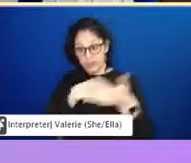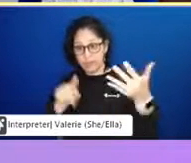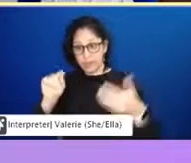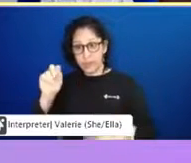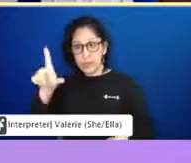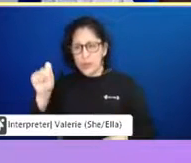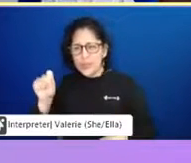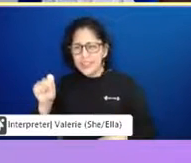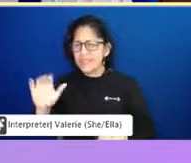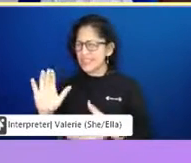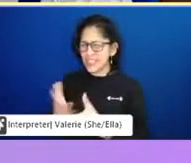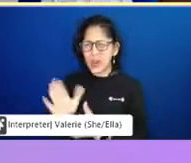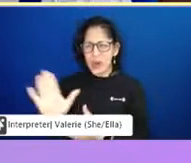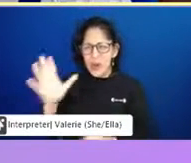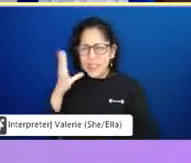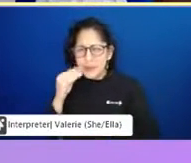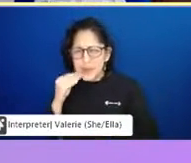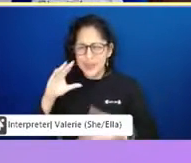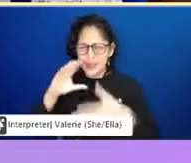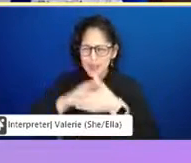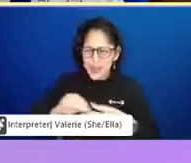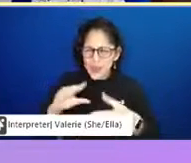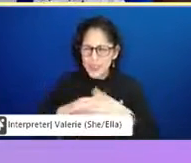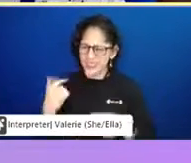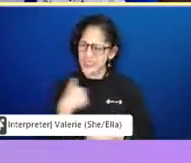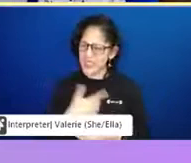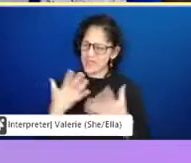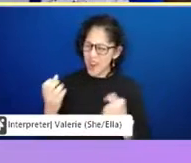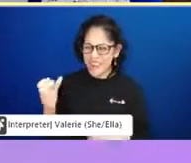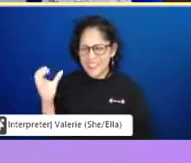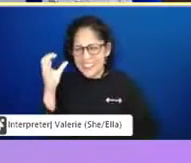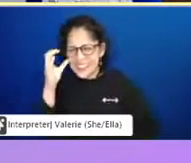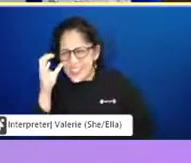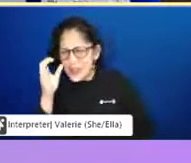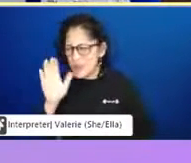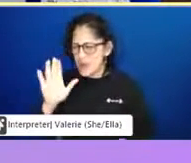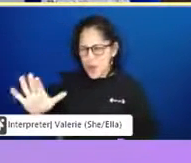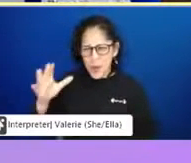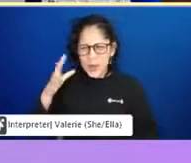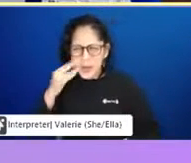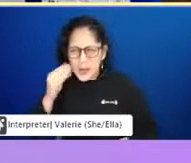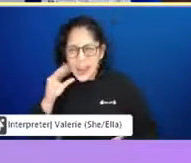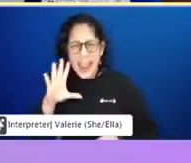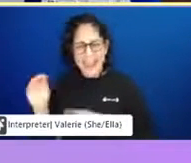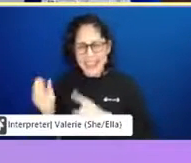we would love to see how these tools have an impact on your business and customers